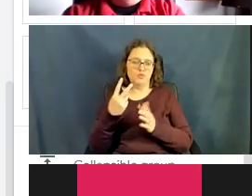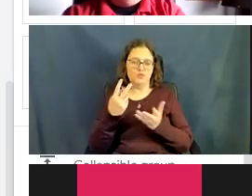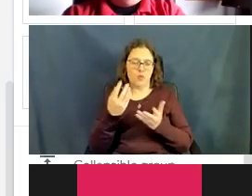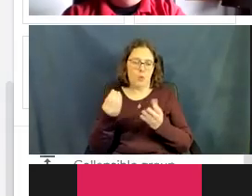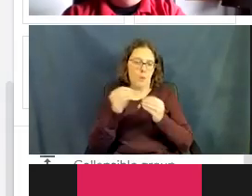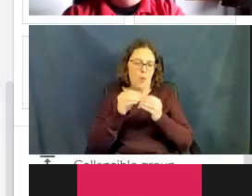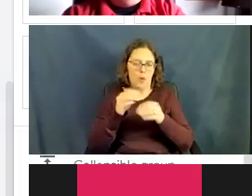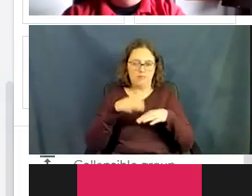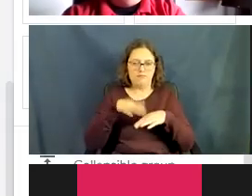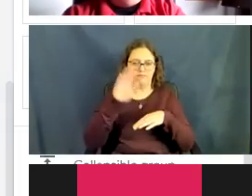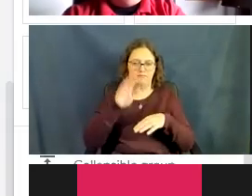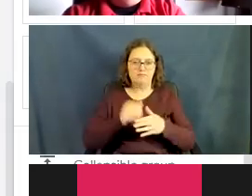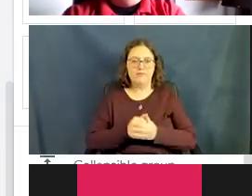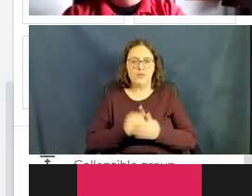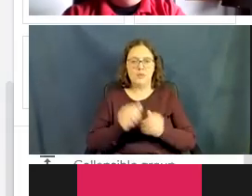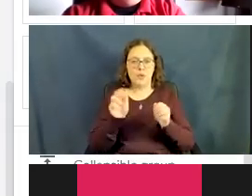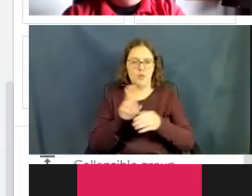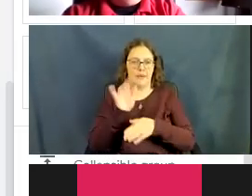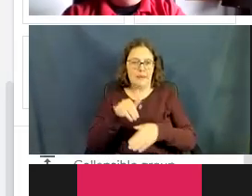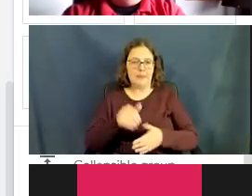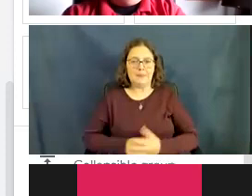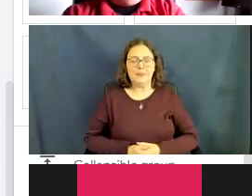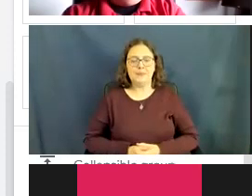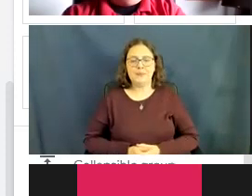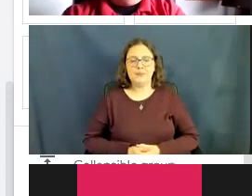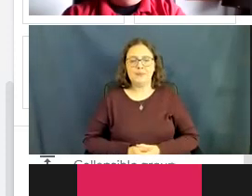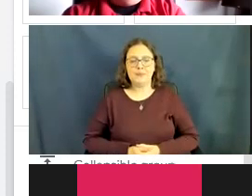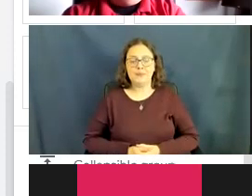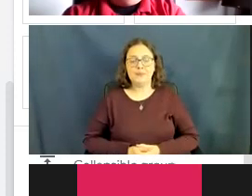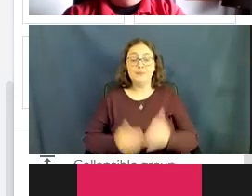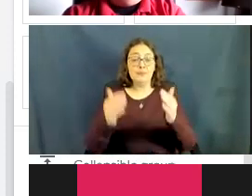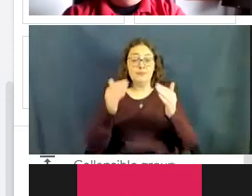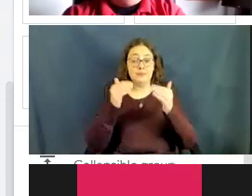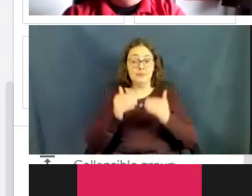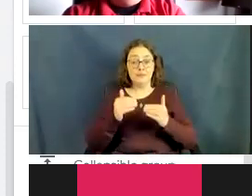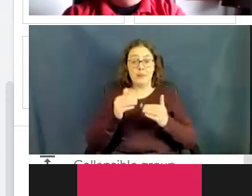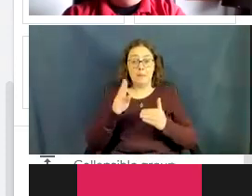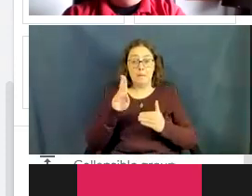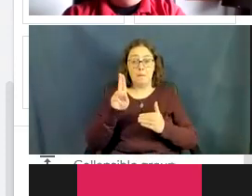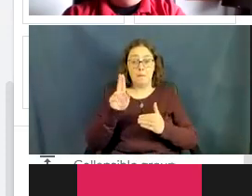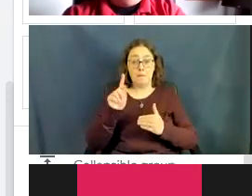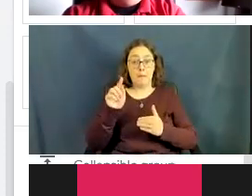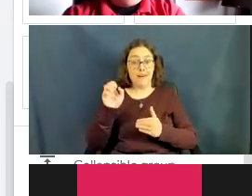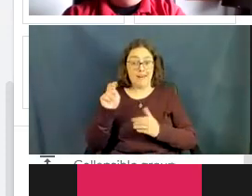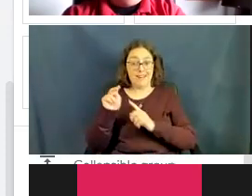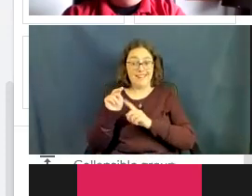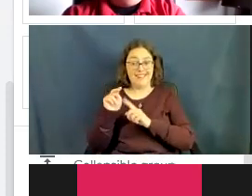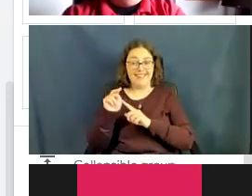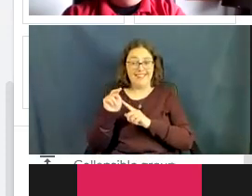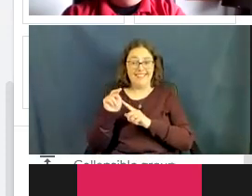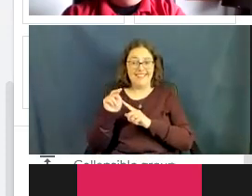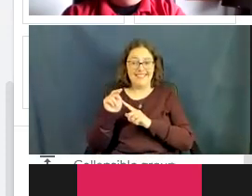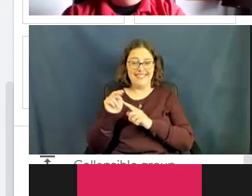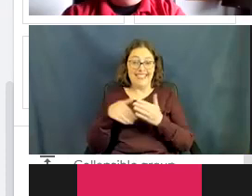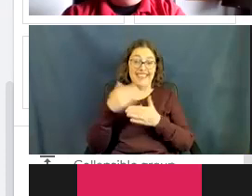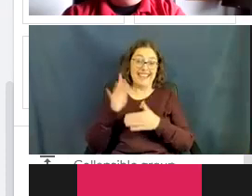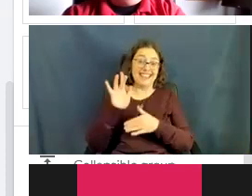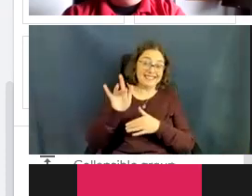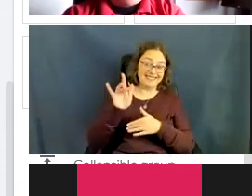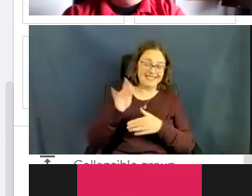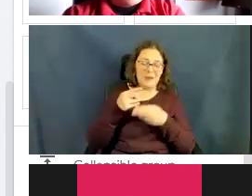save as will open up the file, save it to your desktop,